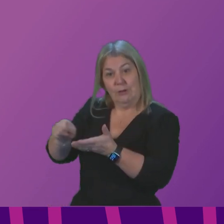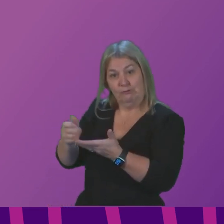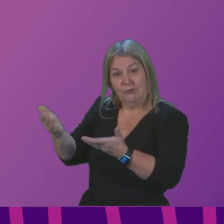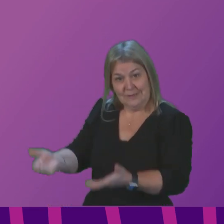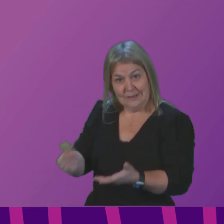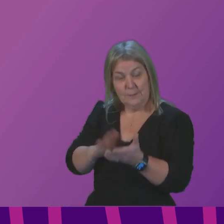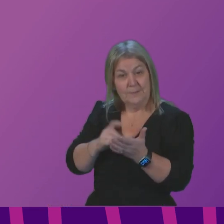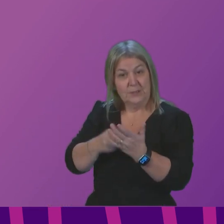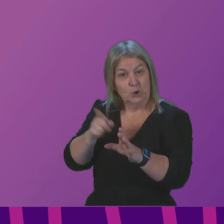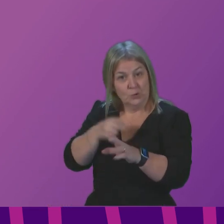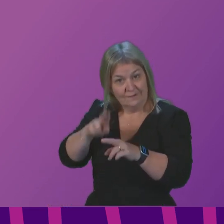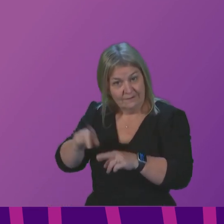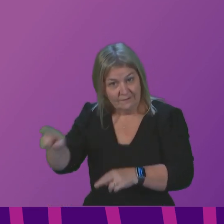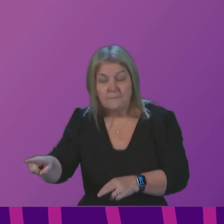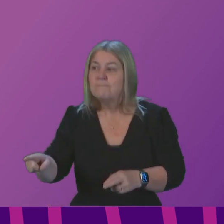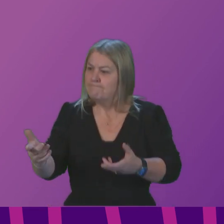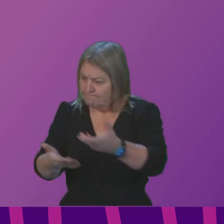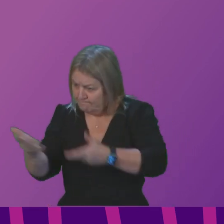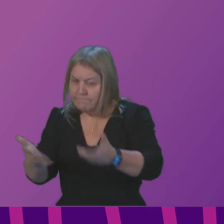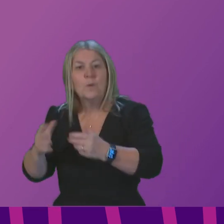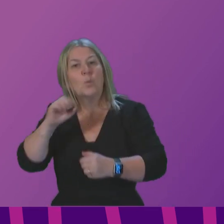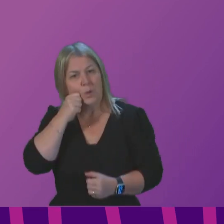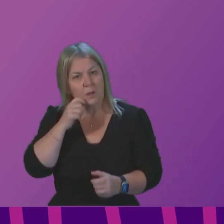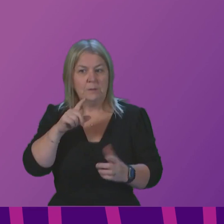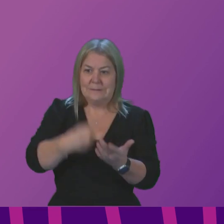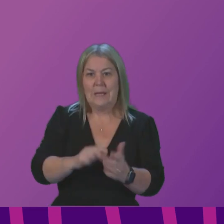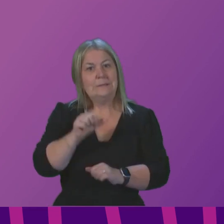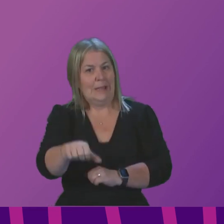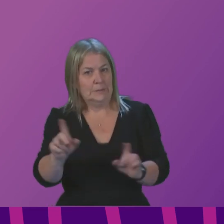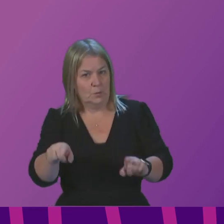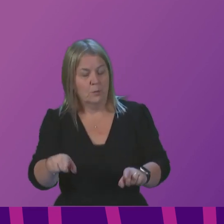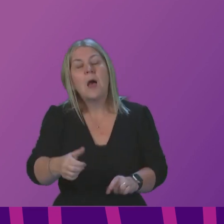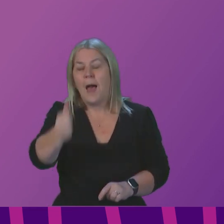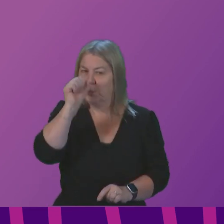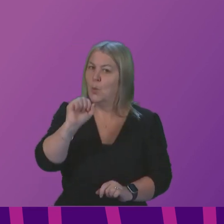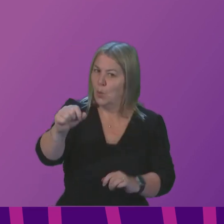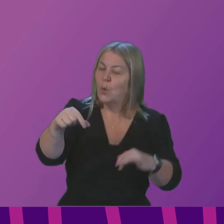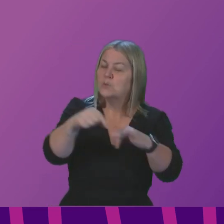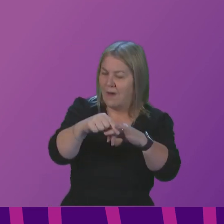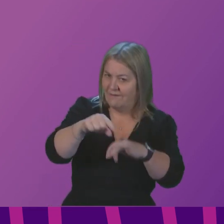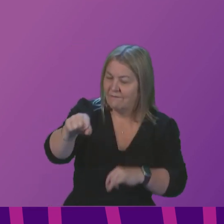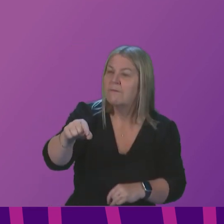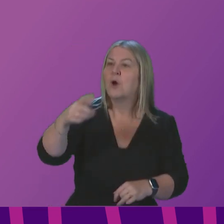I note that Louise Slorance has requested a case note review. A case note review was